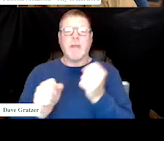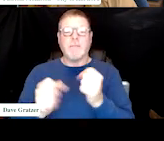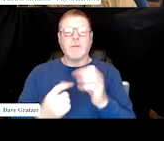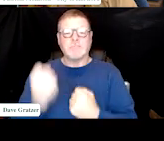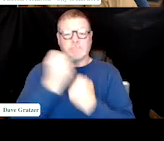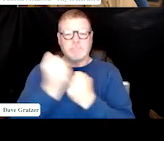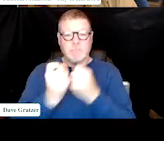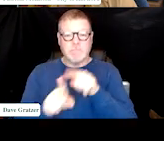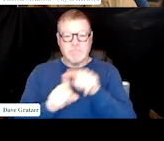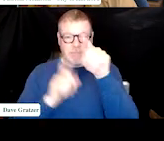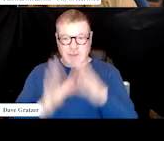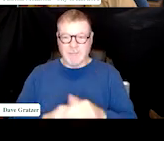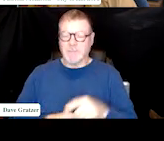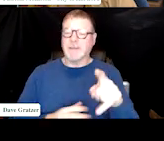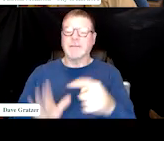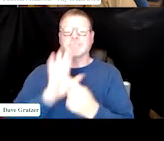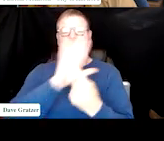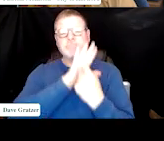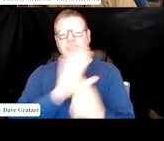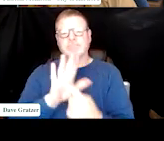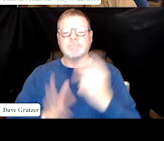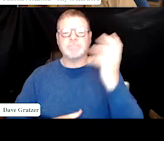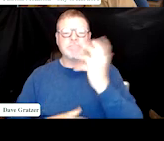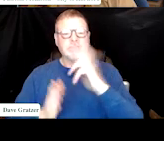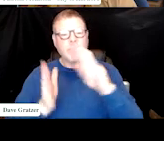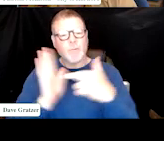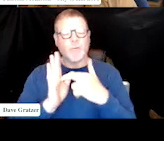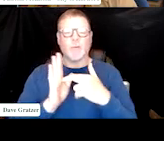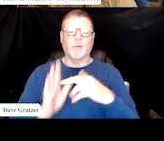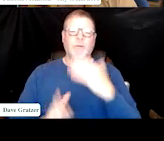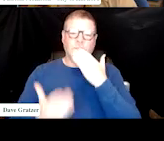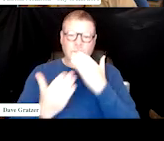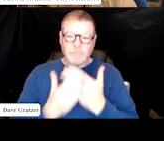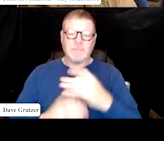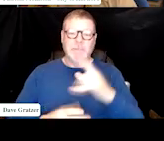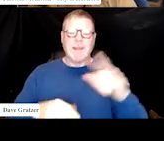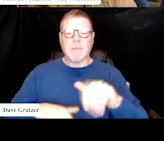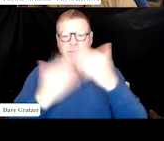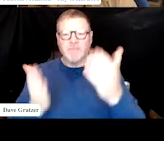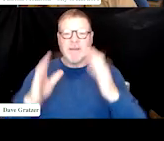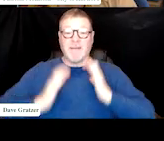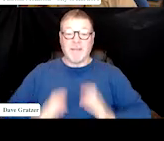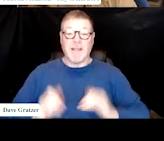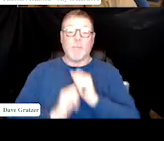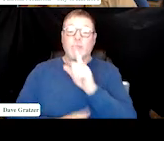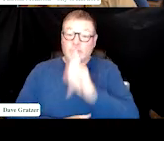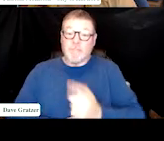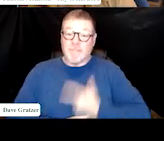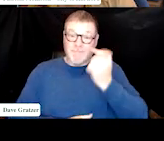Ms. Perez exemplifies the role of a peer recovery specialist. She provides clients with a real-life understanding